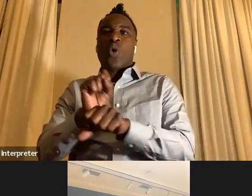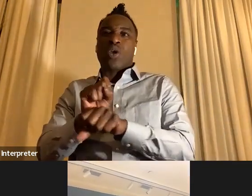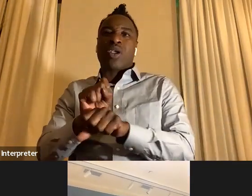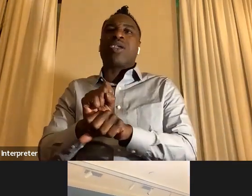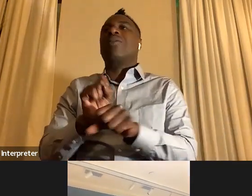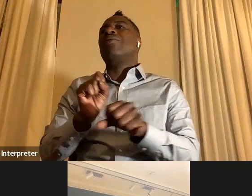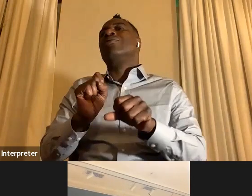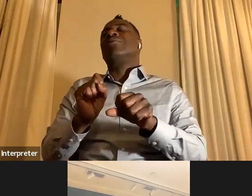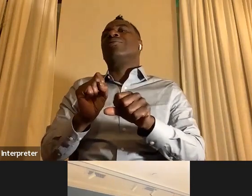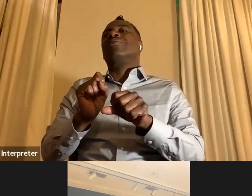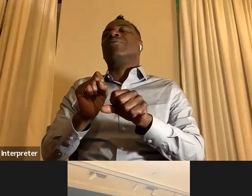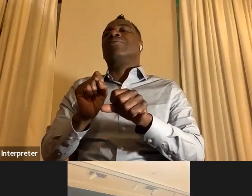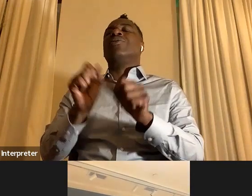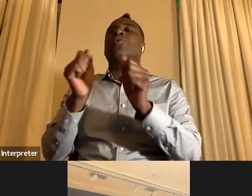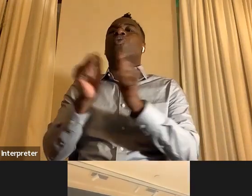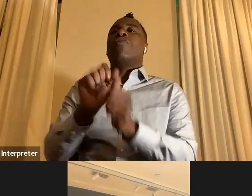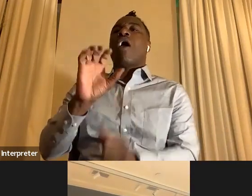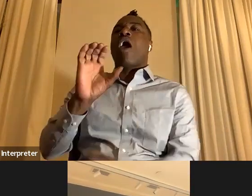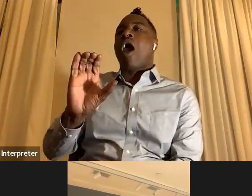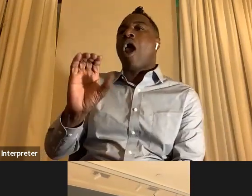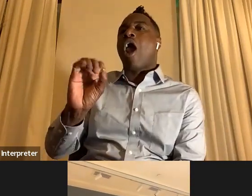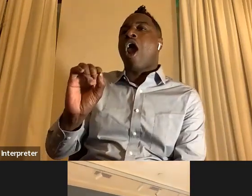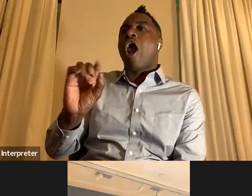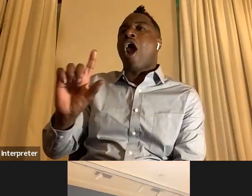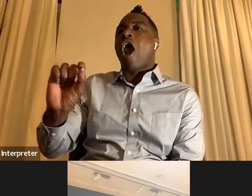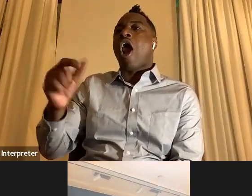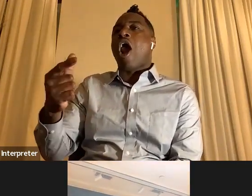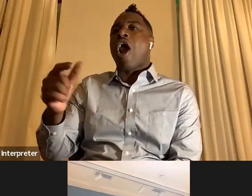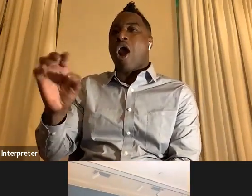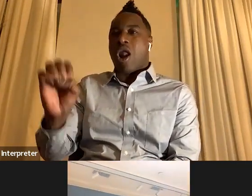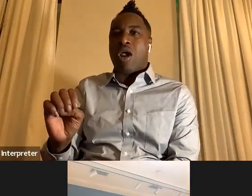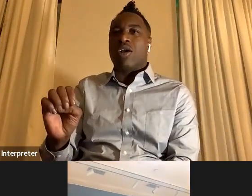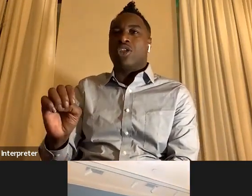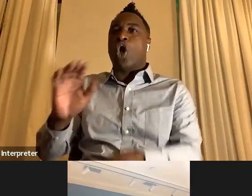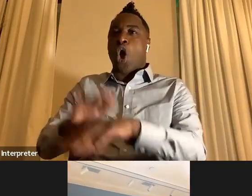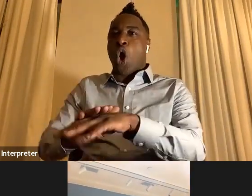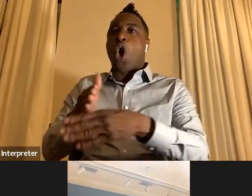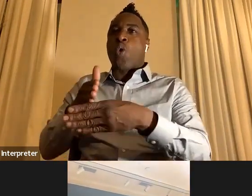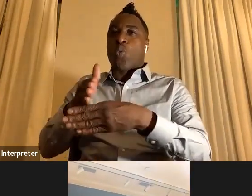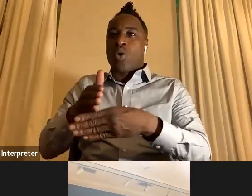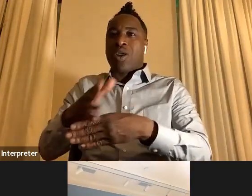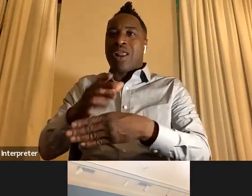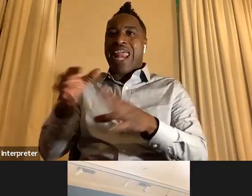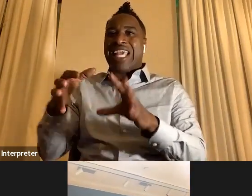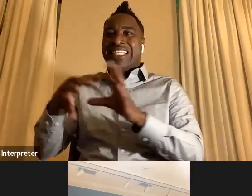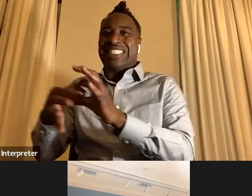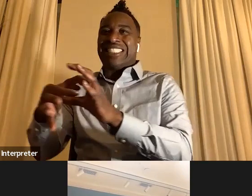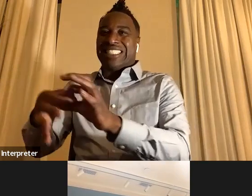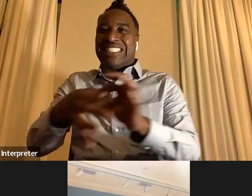like manner on wood and attaching and attaching objects. I'm in AI right now.